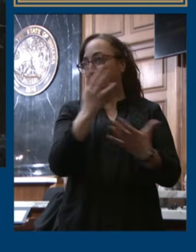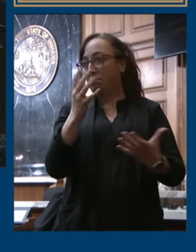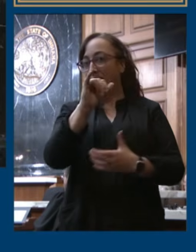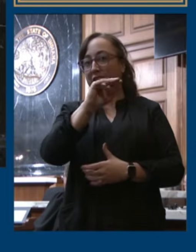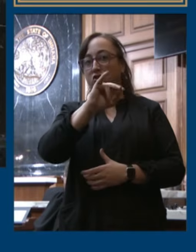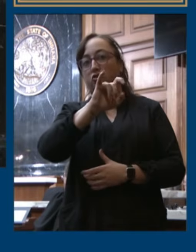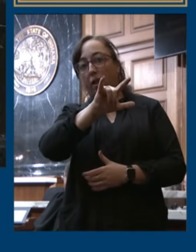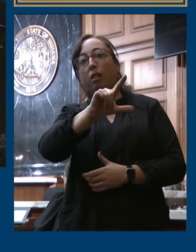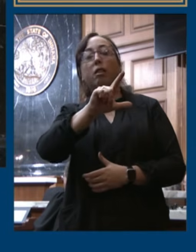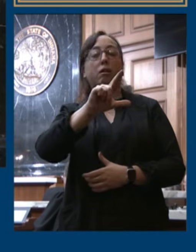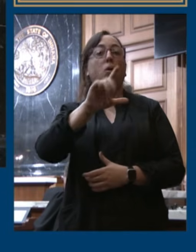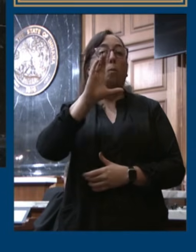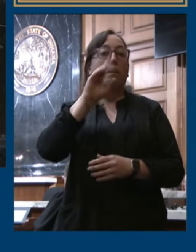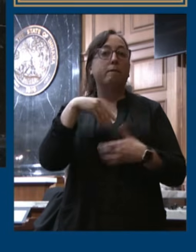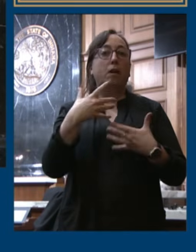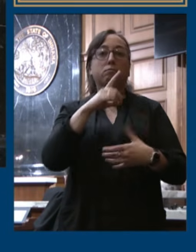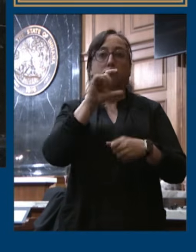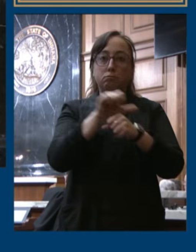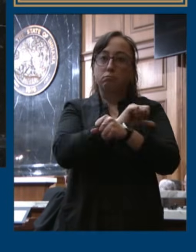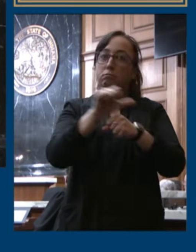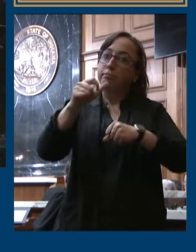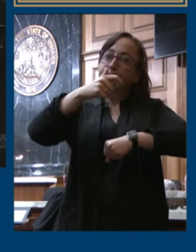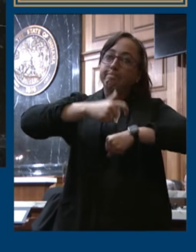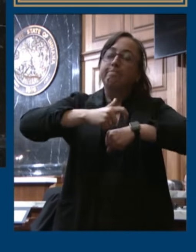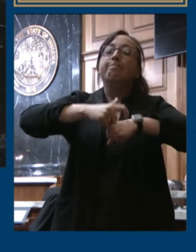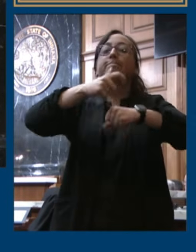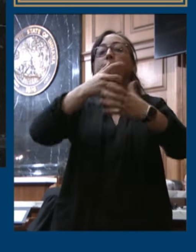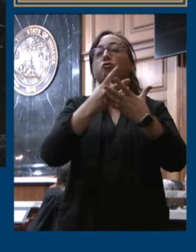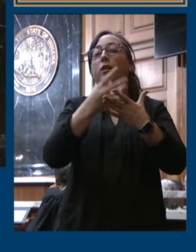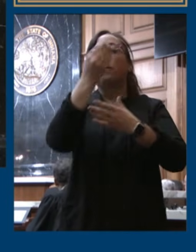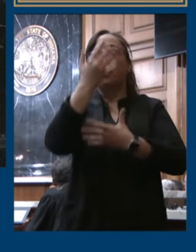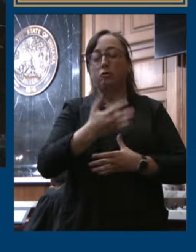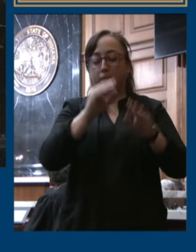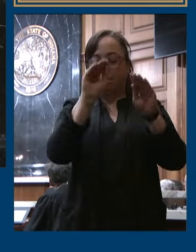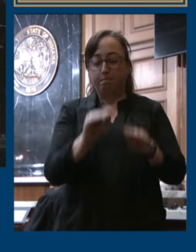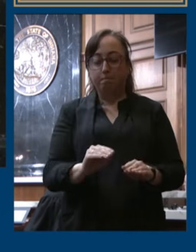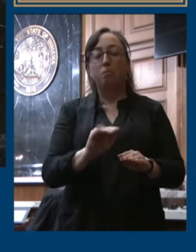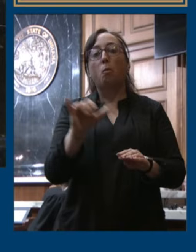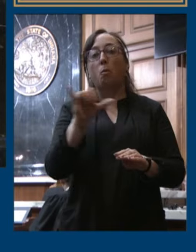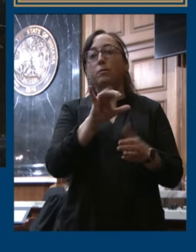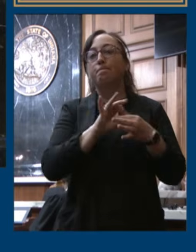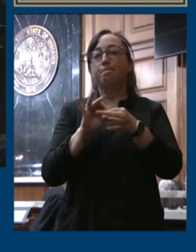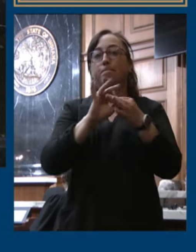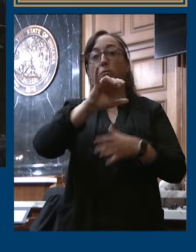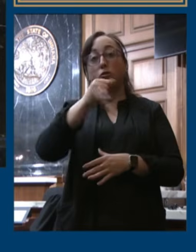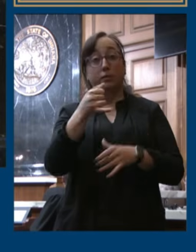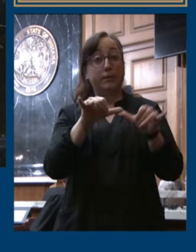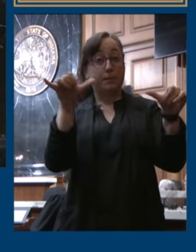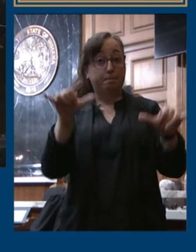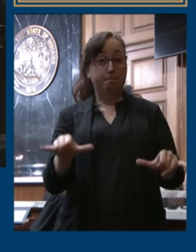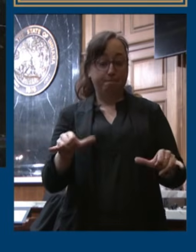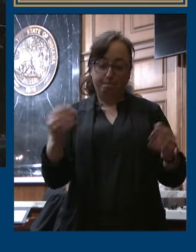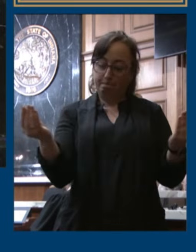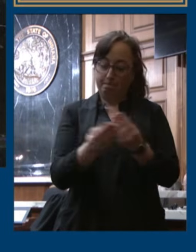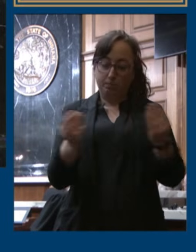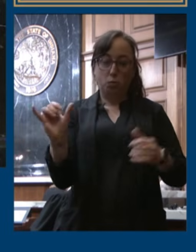REAL-TIME JAIL INFORMATION ON ALL DEFENDANTS WHILE CONNECTING CRIMINAL JUSTICE SYSTEMS. IT'S THE FIRST IN THE NATION.